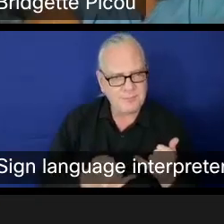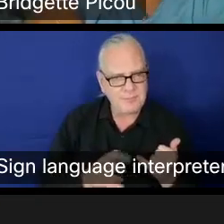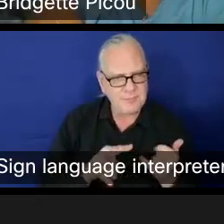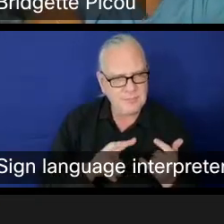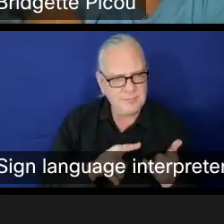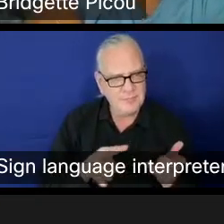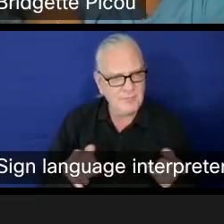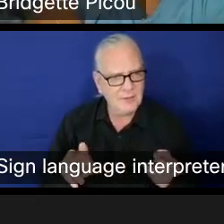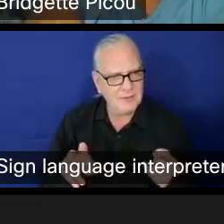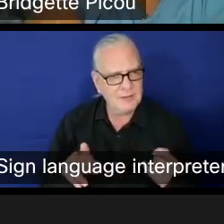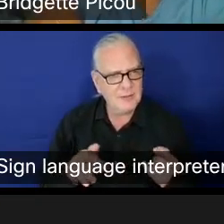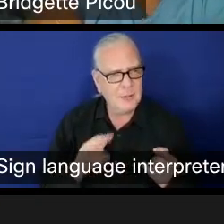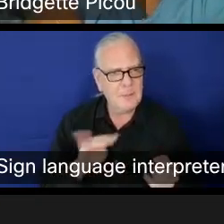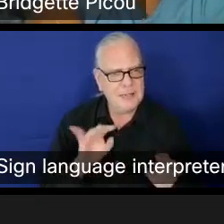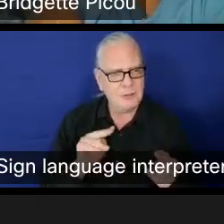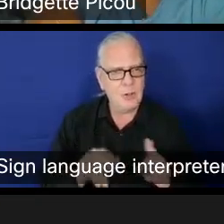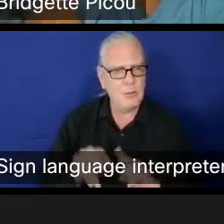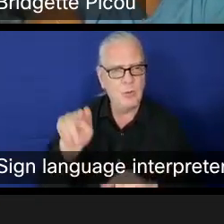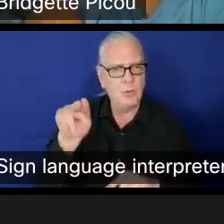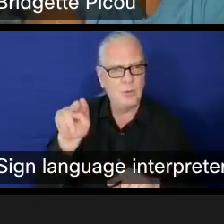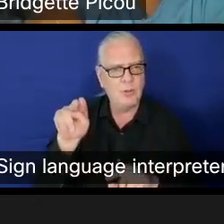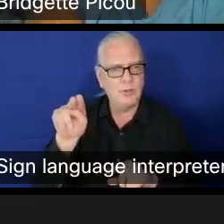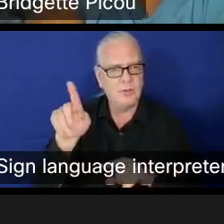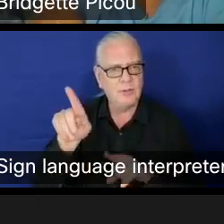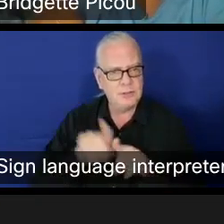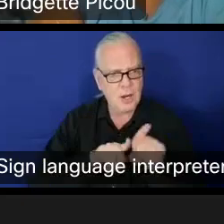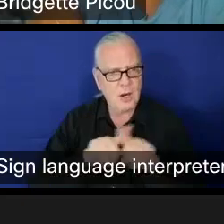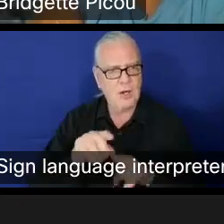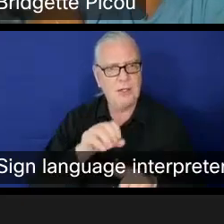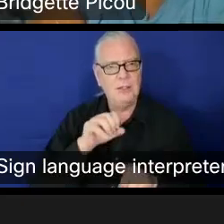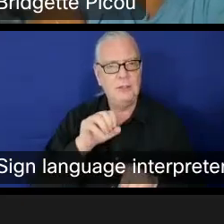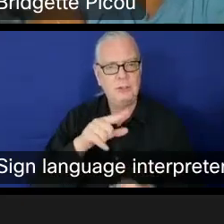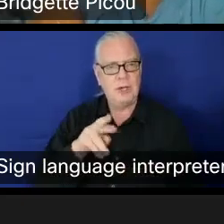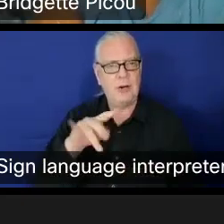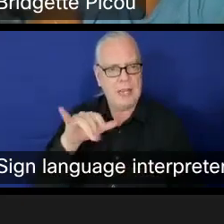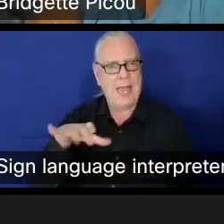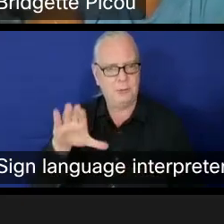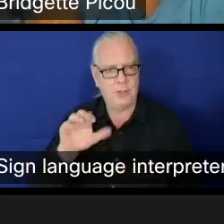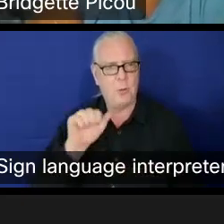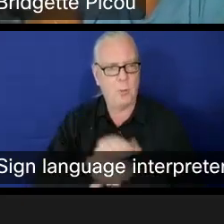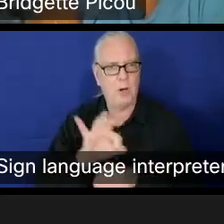tiny. The Minnesota Northeast geriatrics workforce enhancement